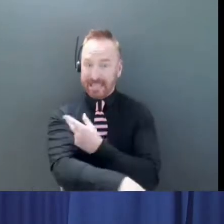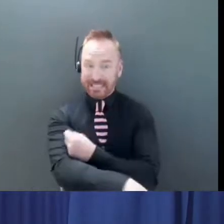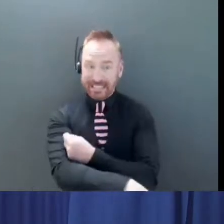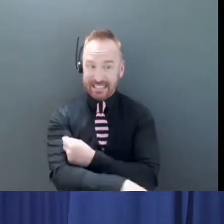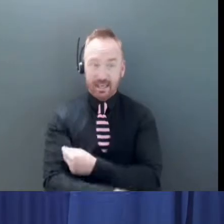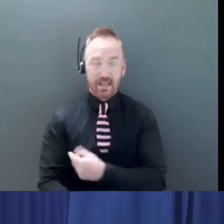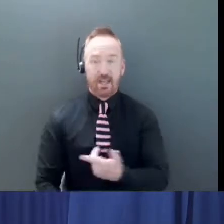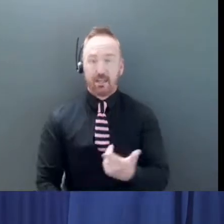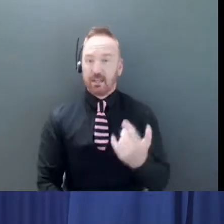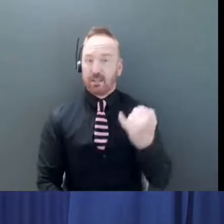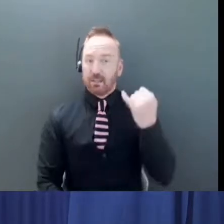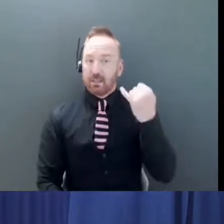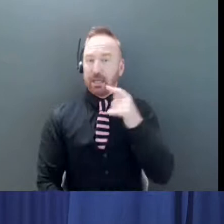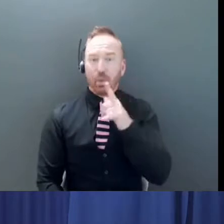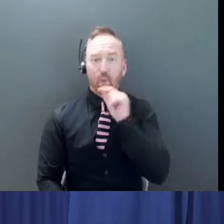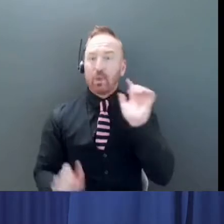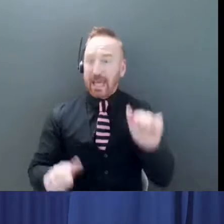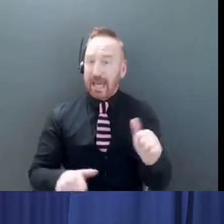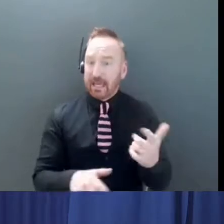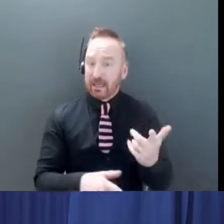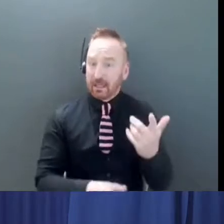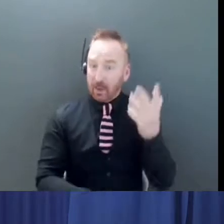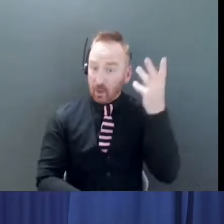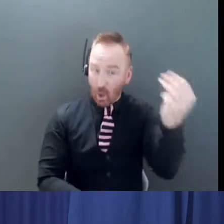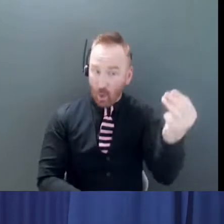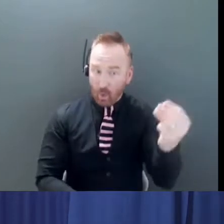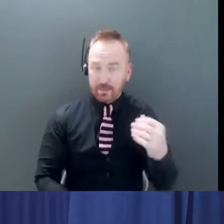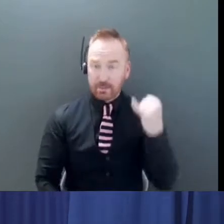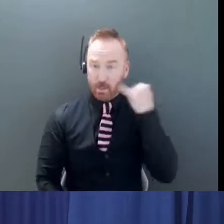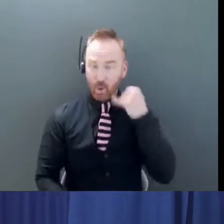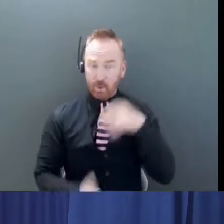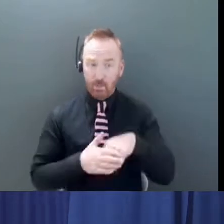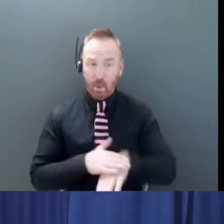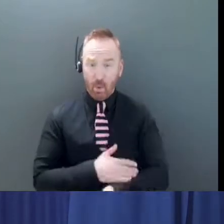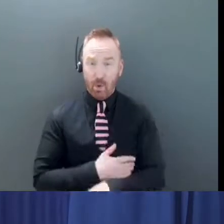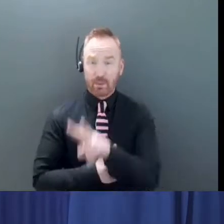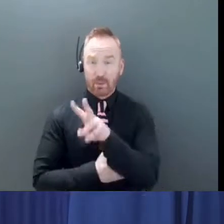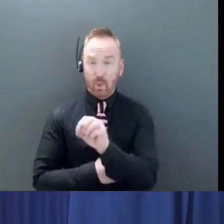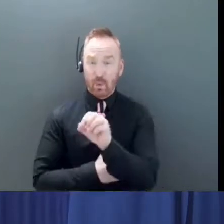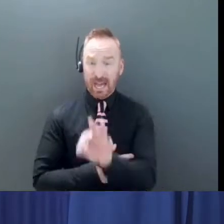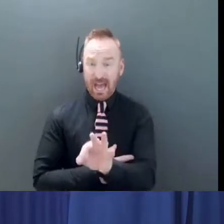for the Pfizer vaccine even if they have not yet turned 12 years old.